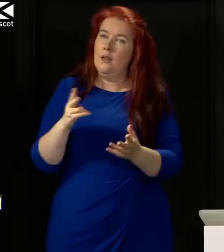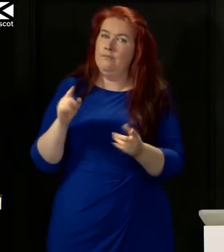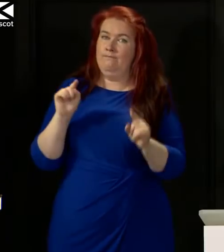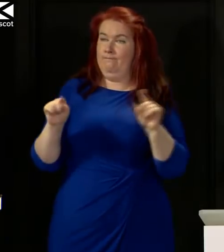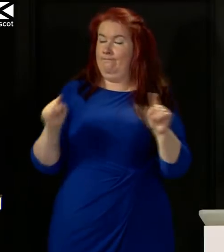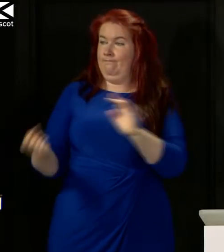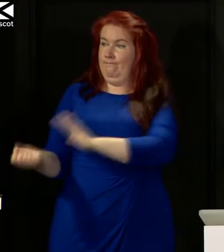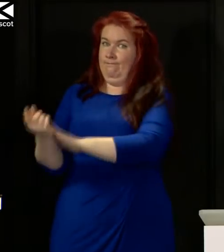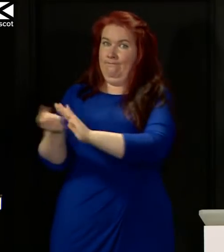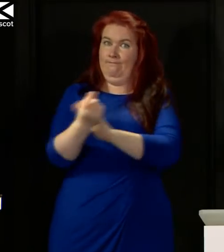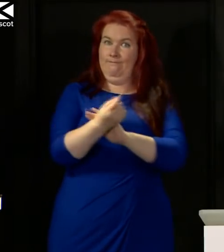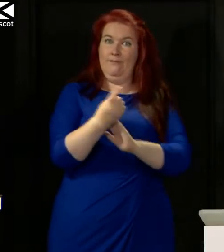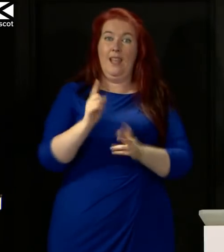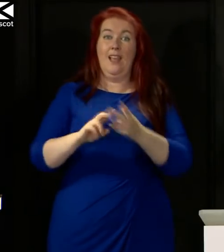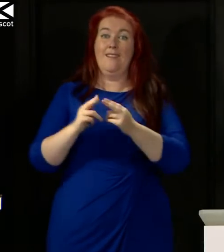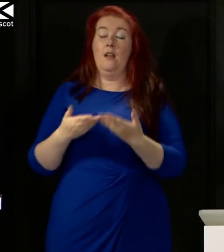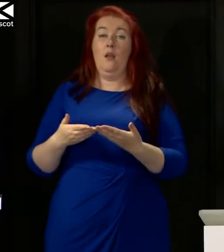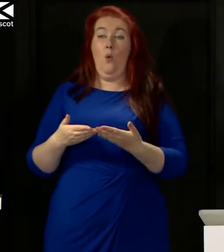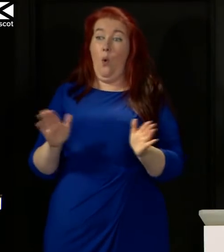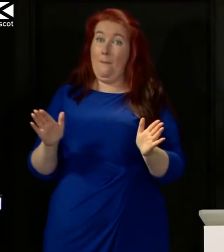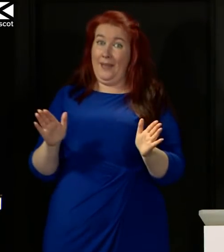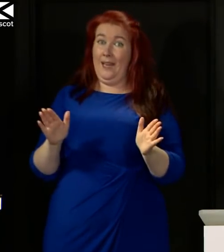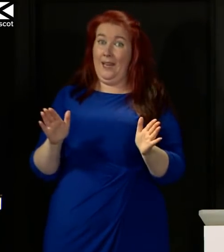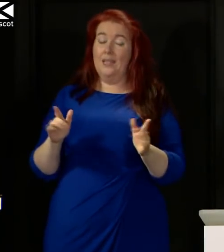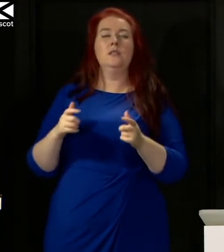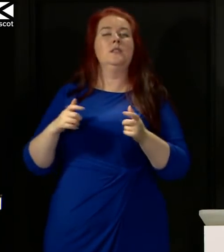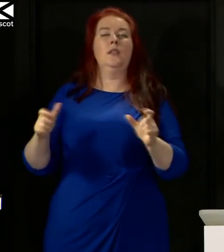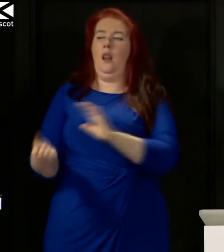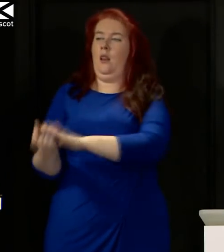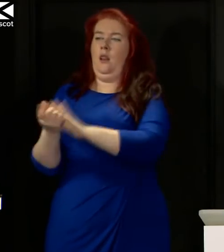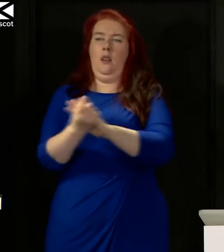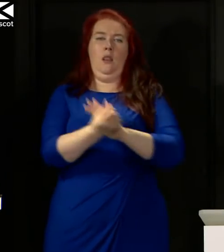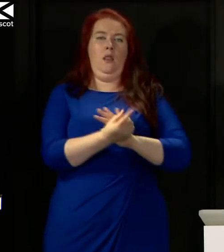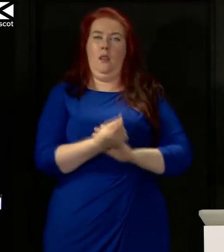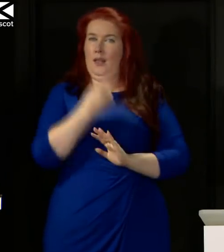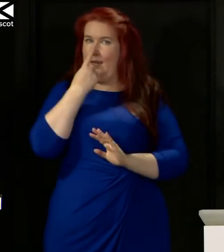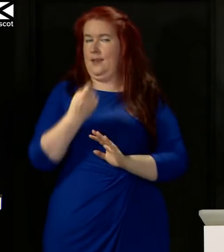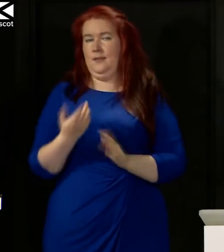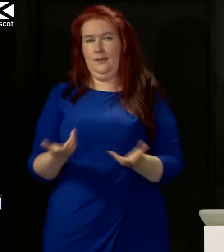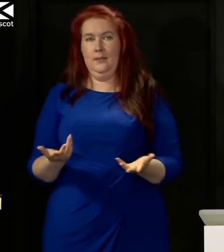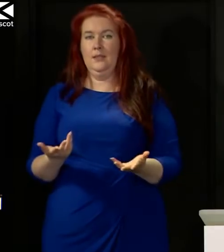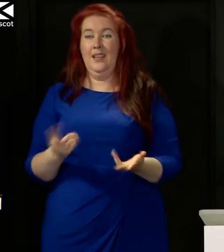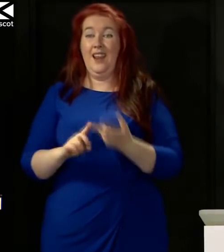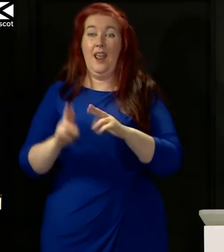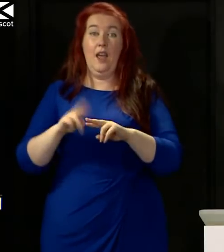virus hasn't gone away, and if we take our eye off the ball or if we act recklessly right